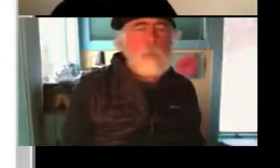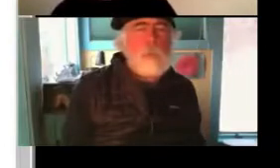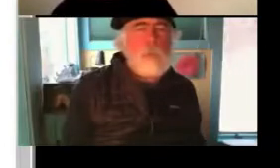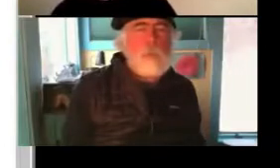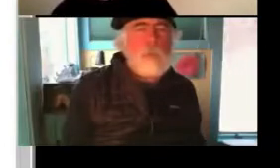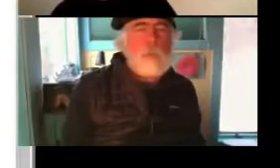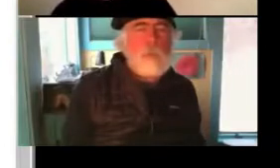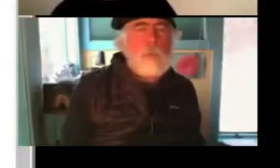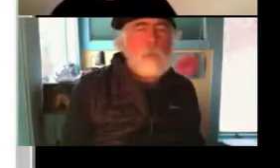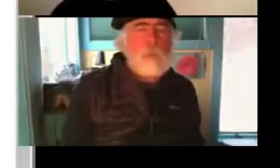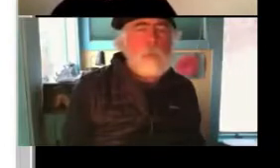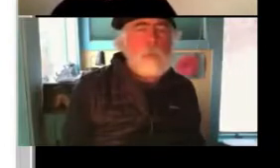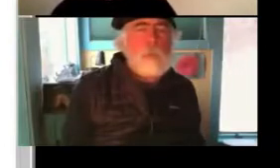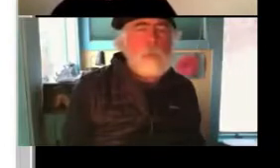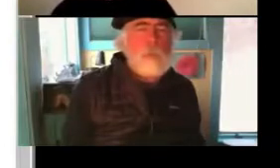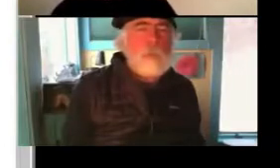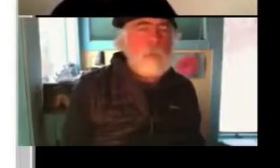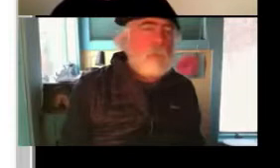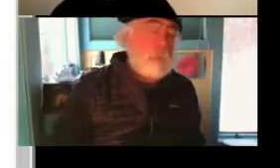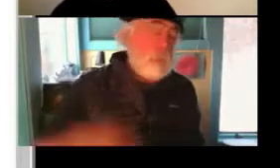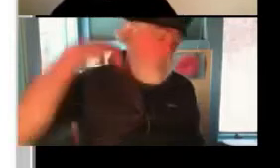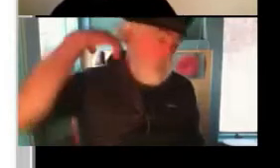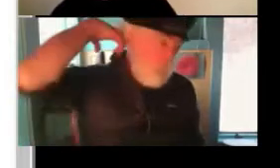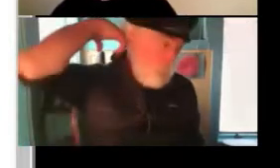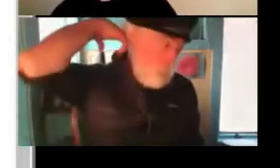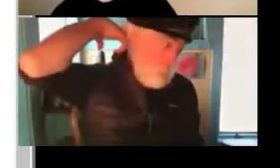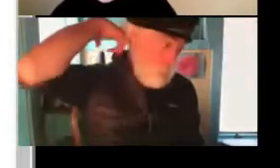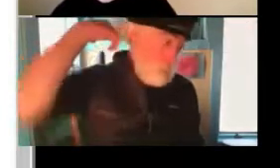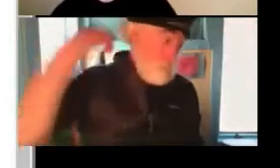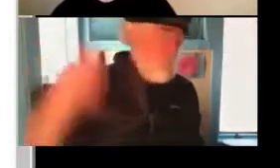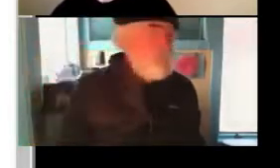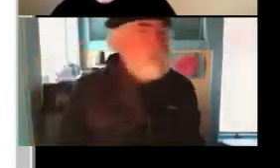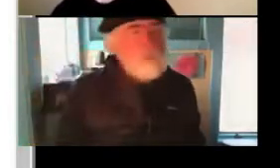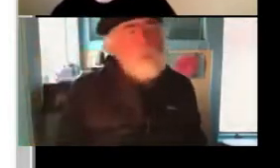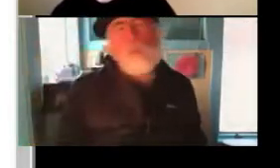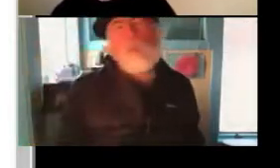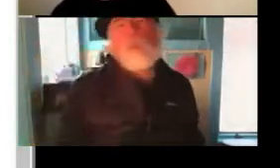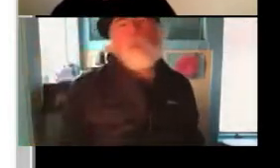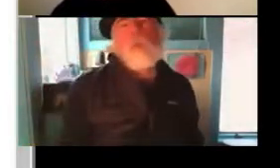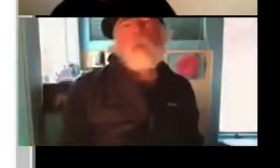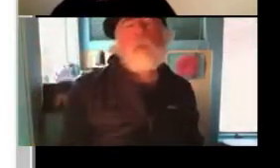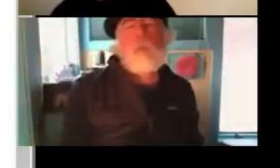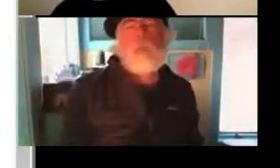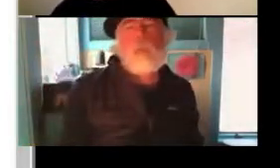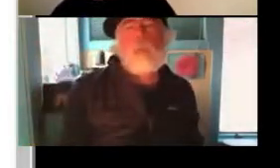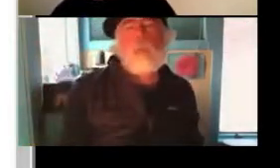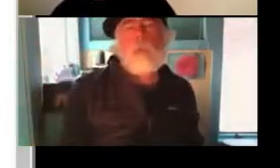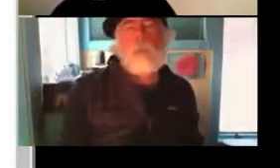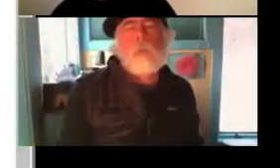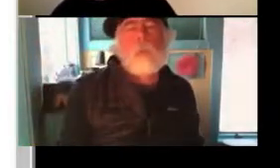The next question is the artistic discipline. And from the dropdown list,